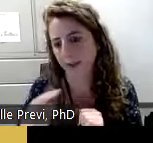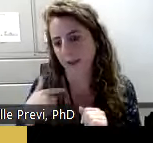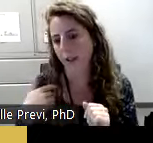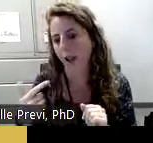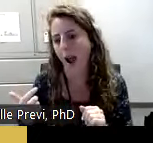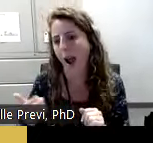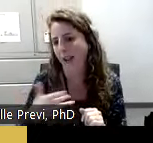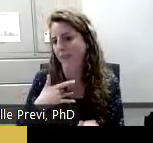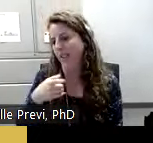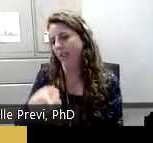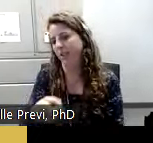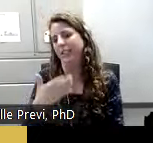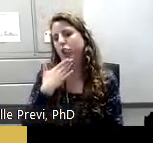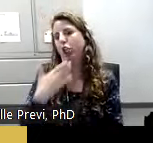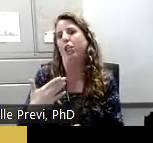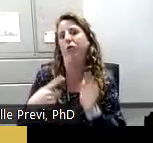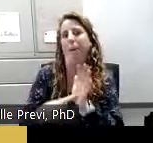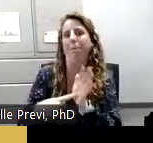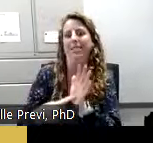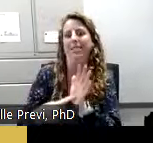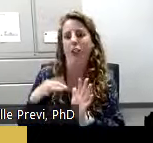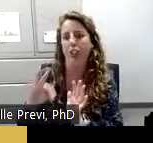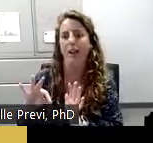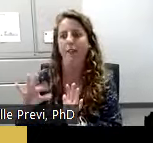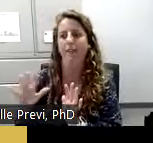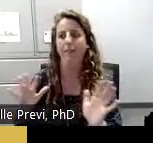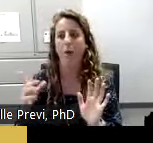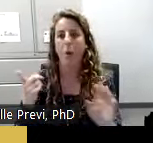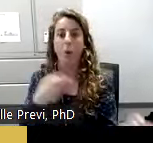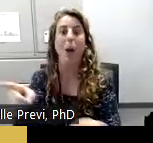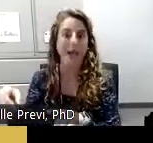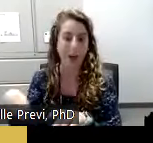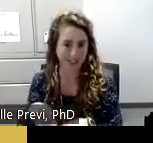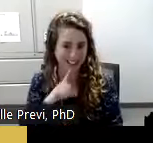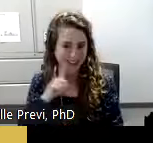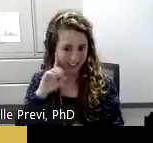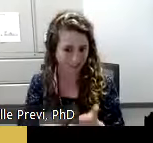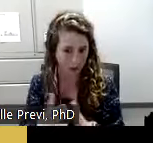So this book, it's called True Biz. I feel this is a really great representation of